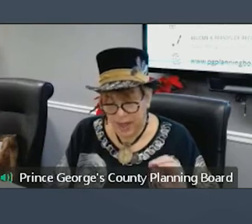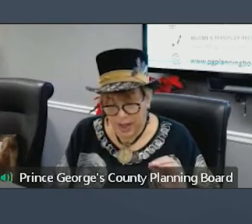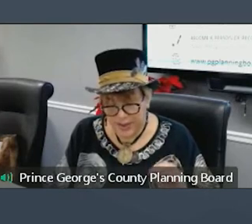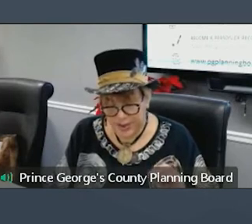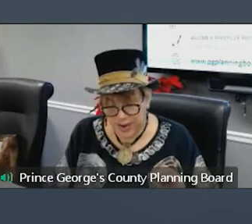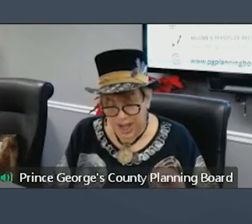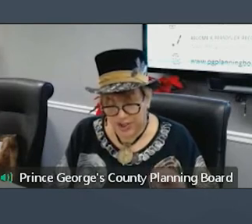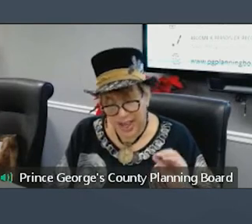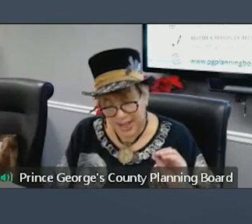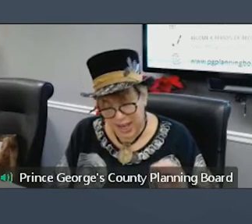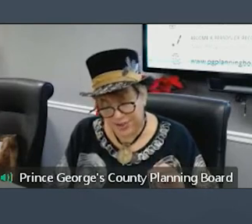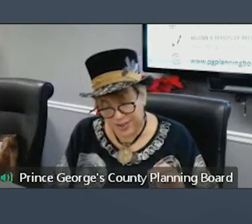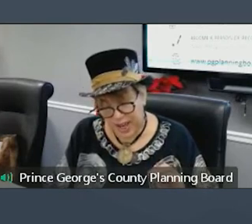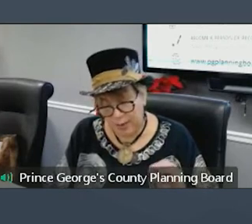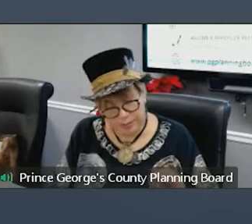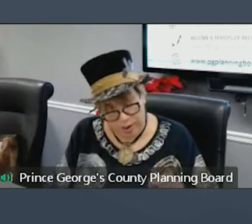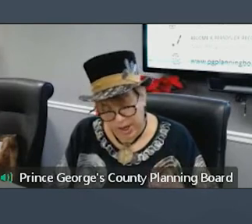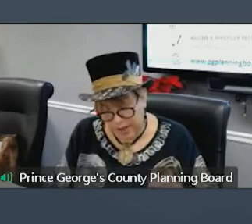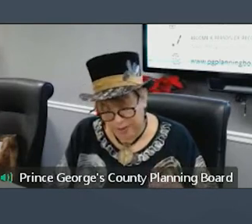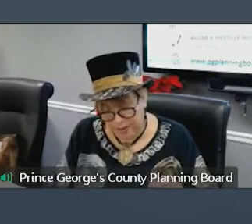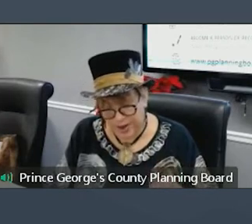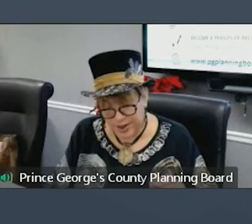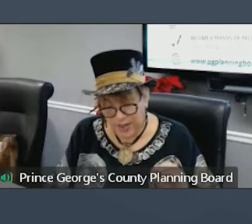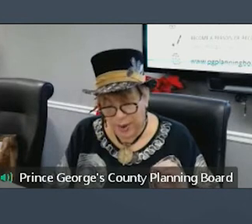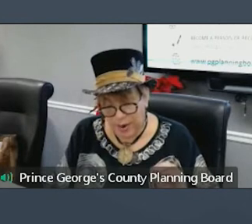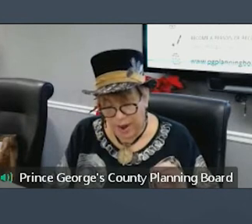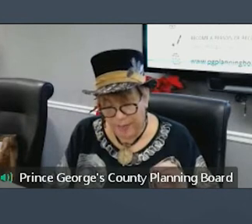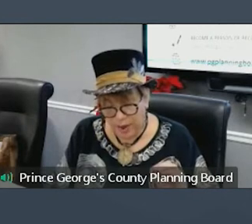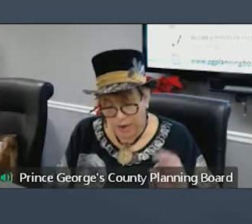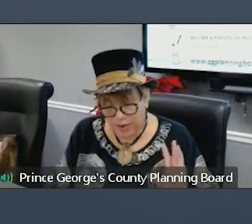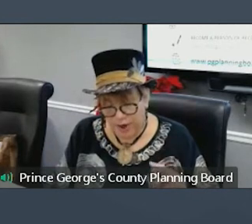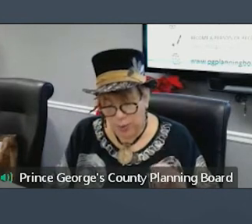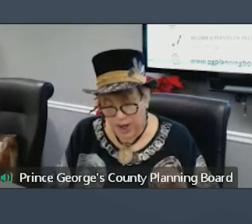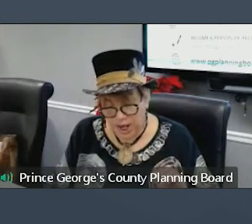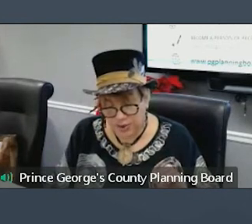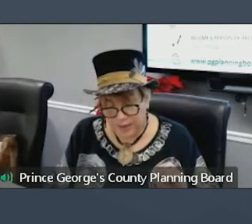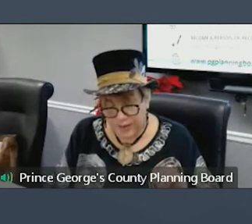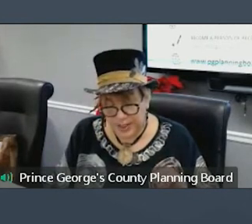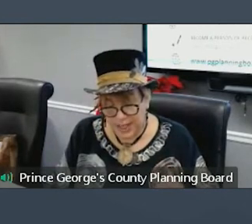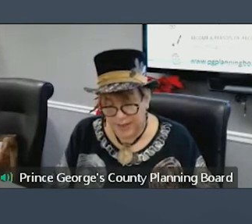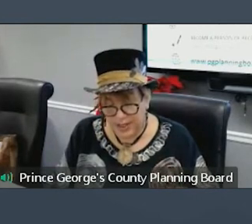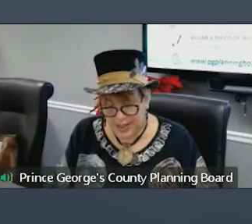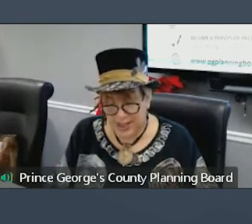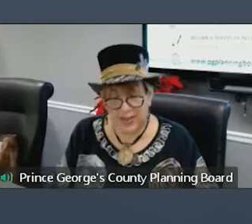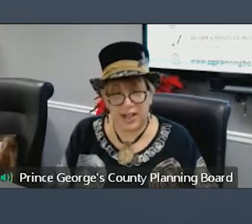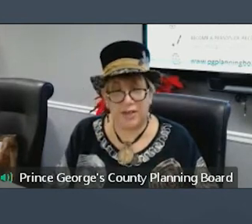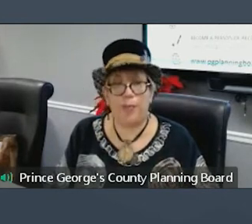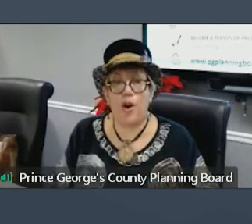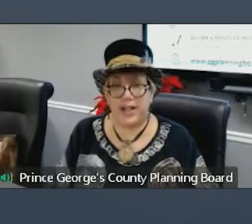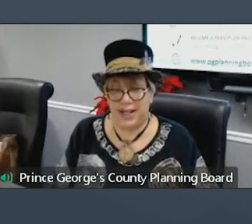This is tragic yesterday we broke another record. There were 3,157 deaths and then reported in the